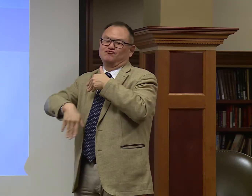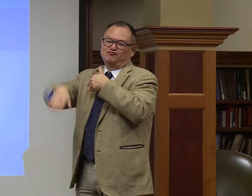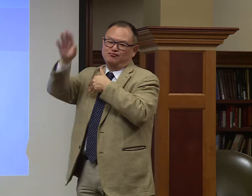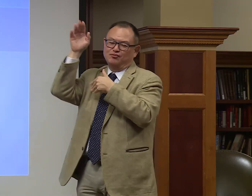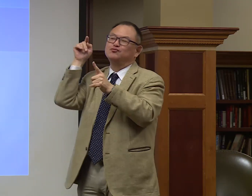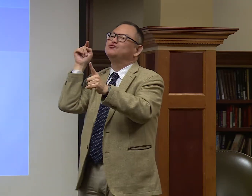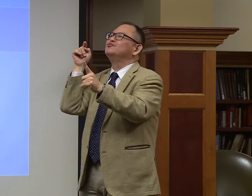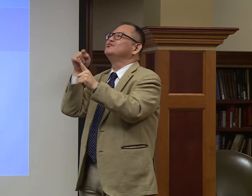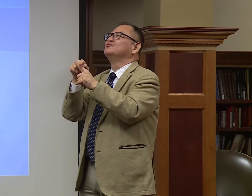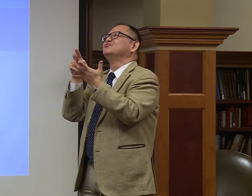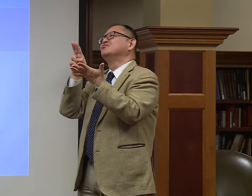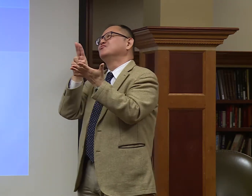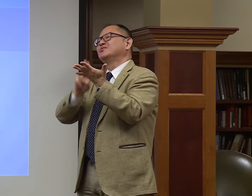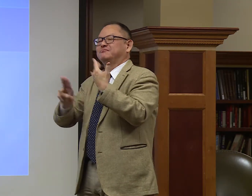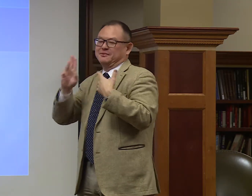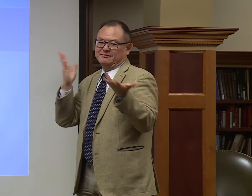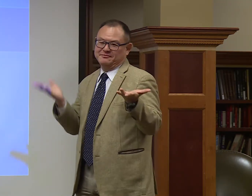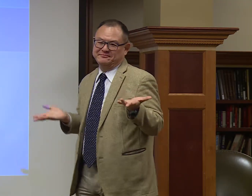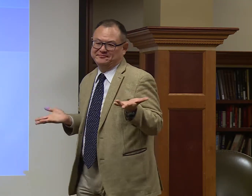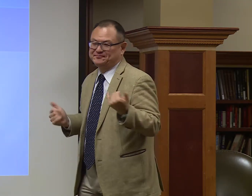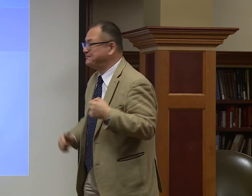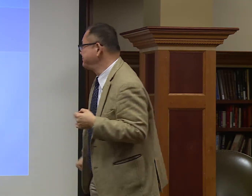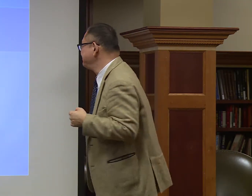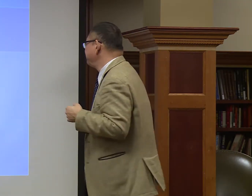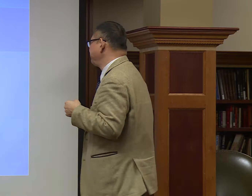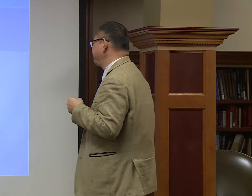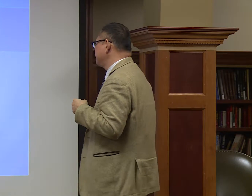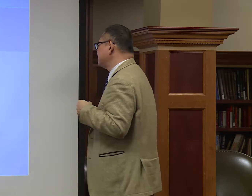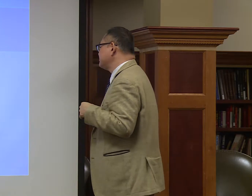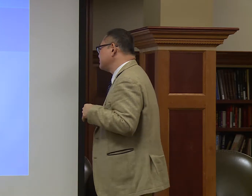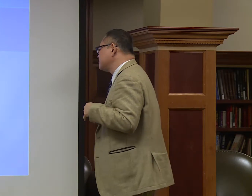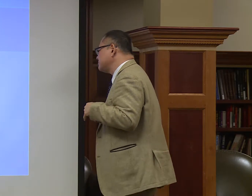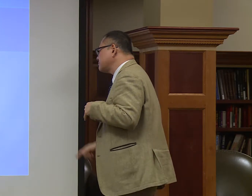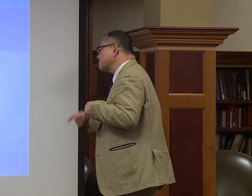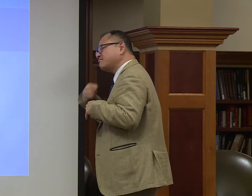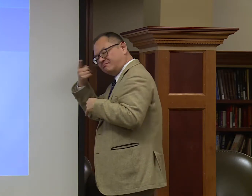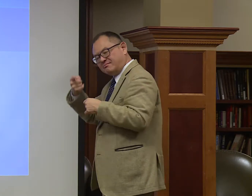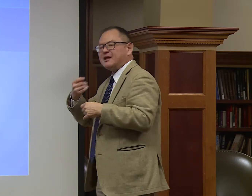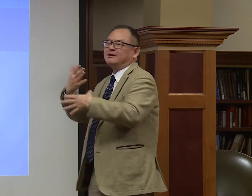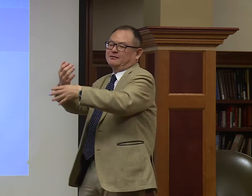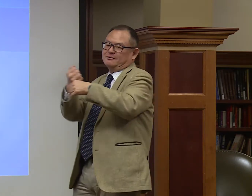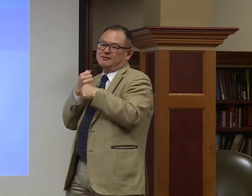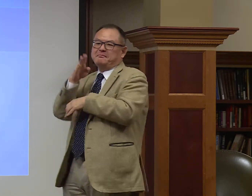And then I went to university. I got my bachelor's and my master's